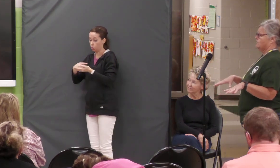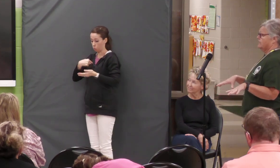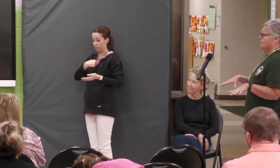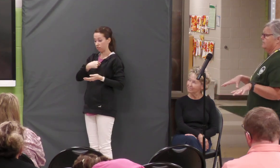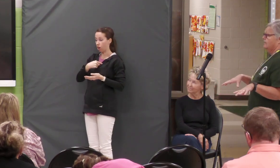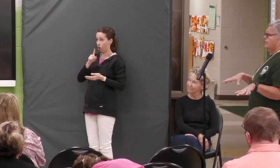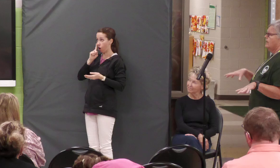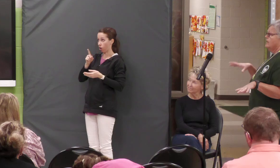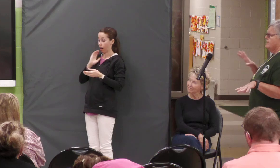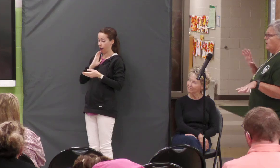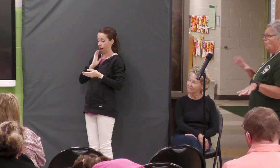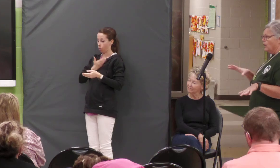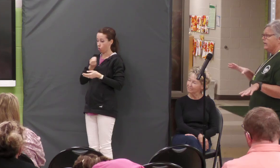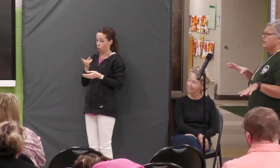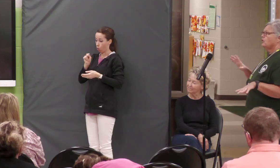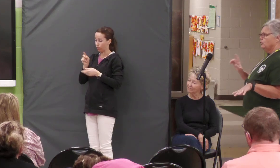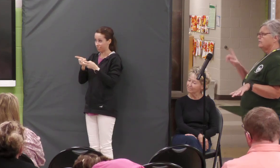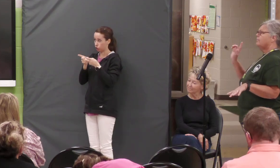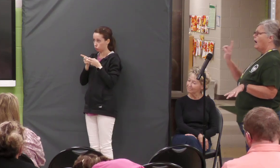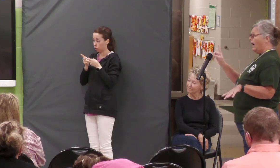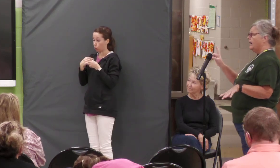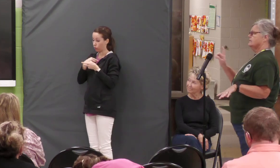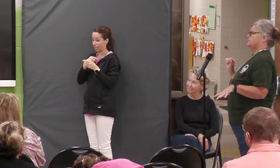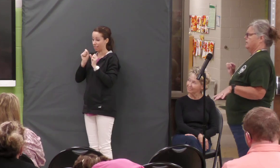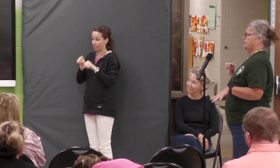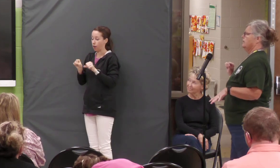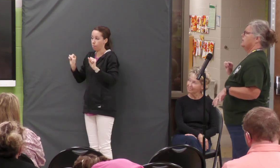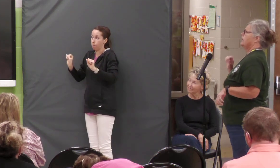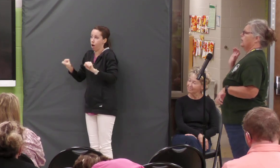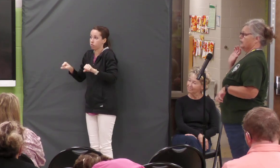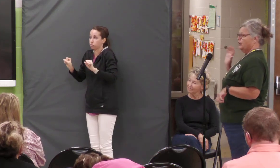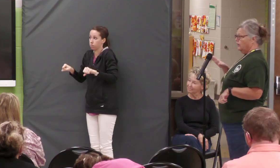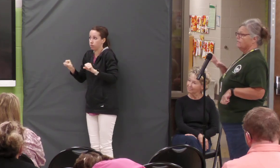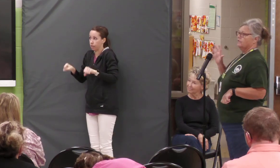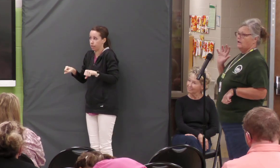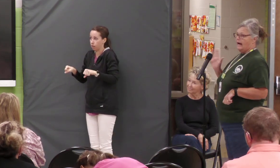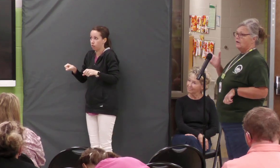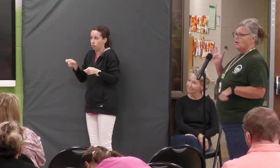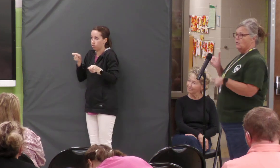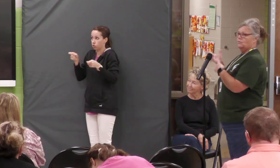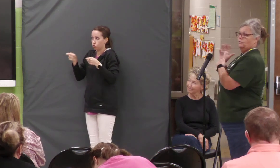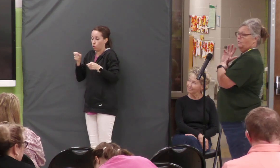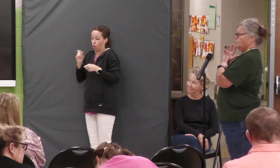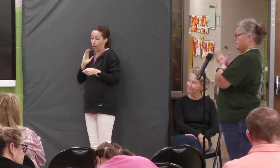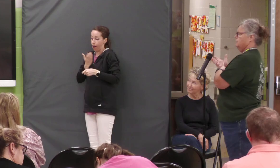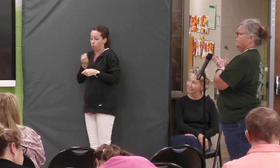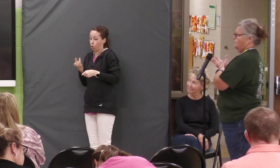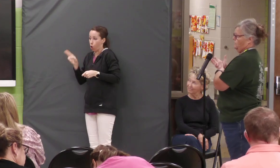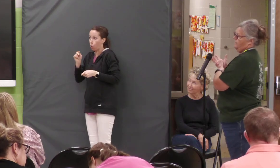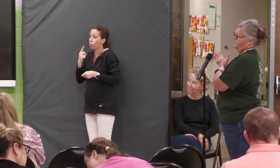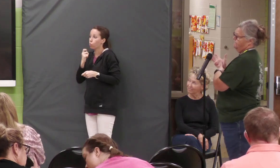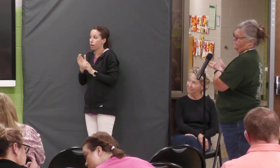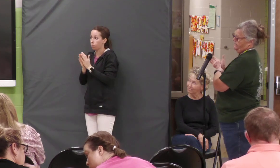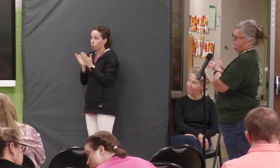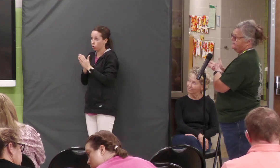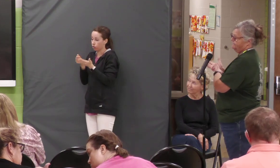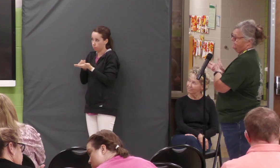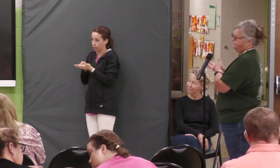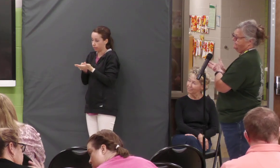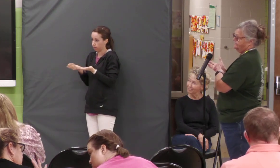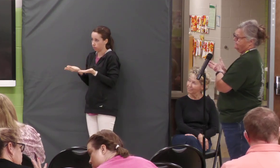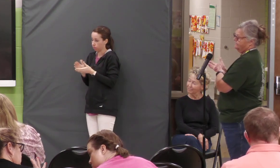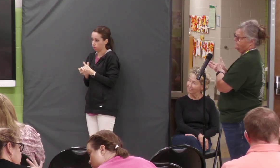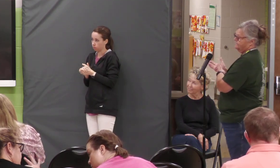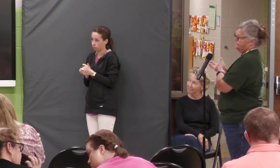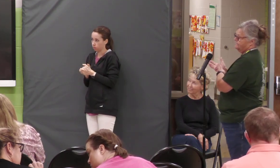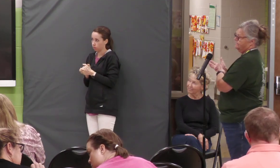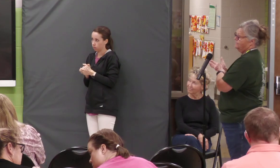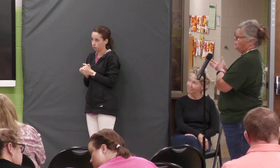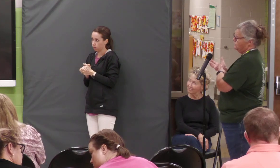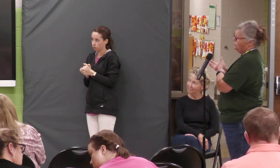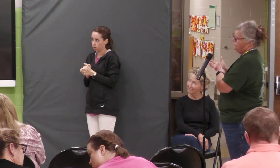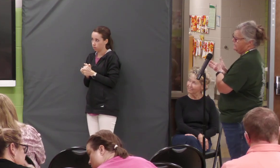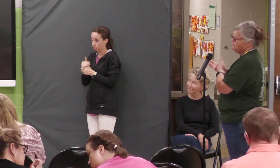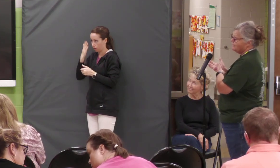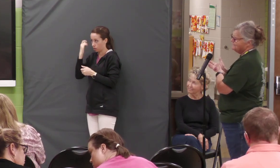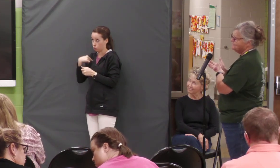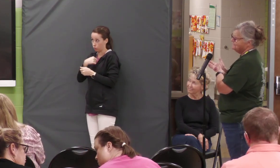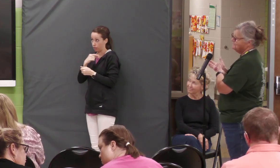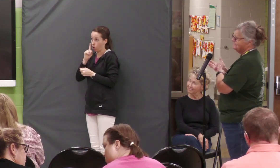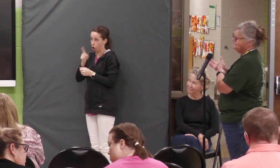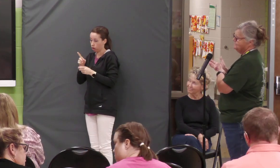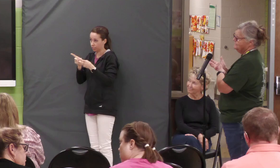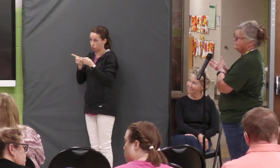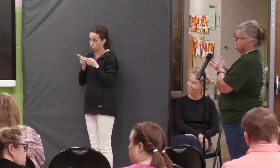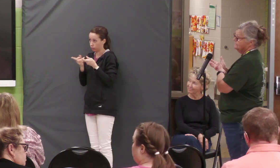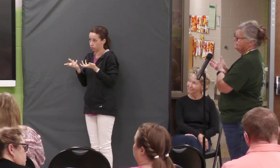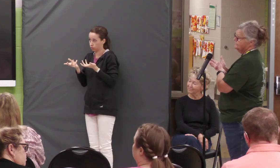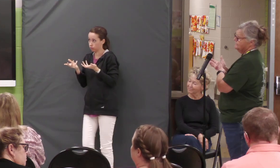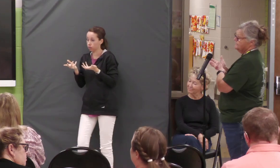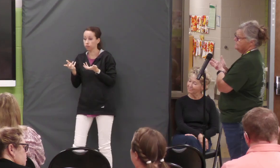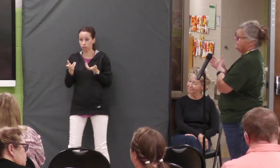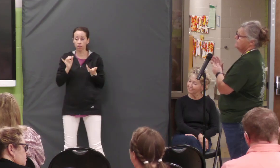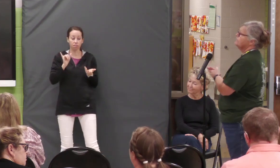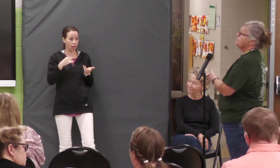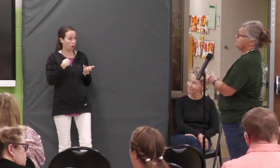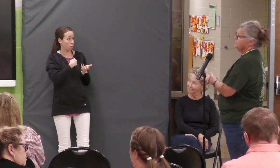District that we could possibly govern our own Redbook funds of our district that's absolutely a discussion uh